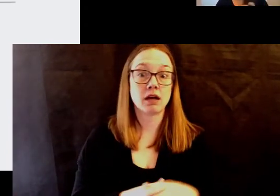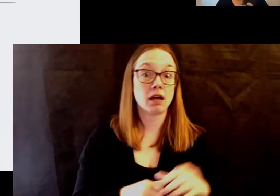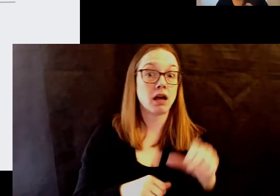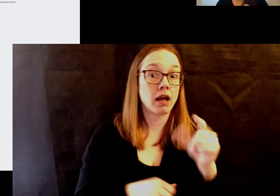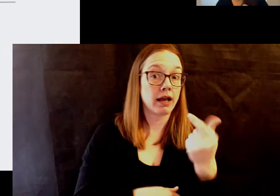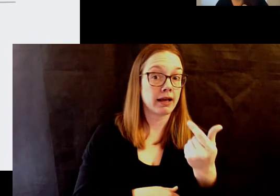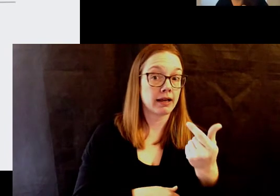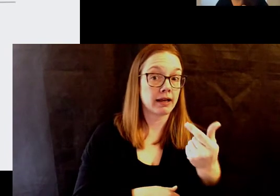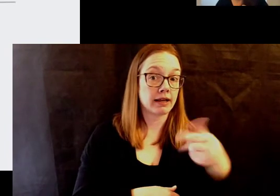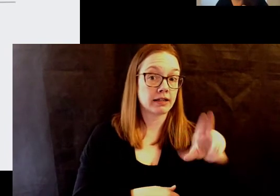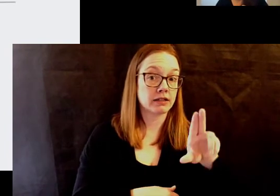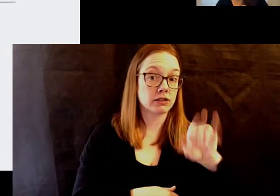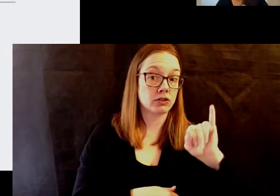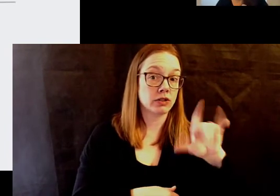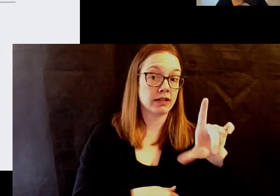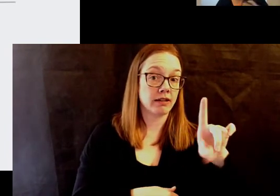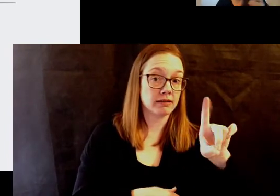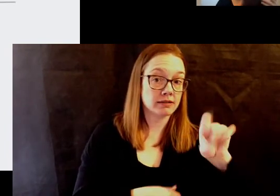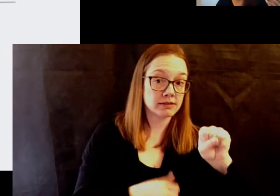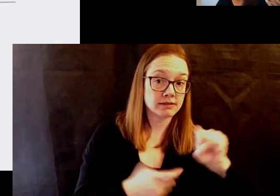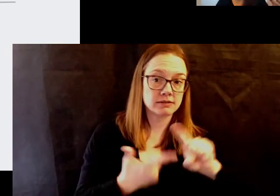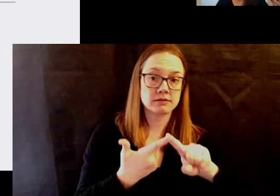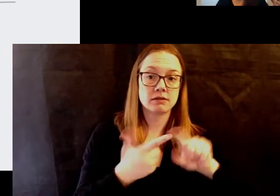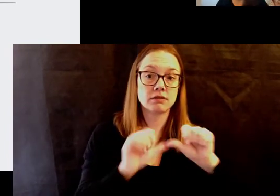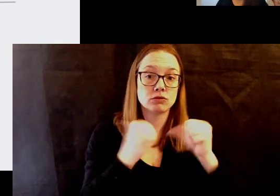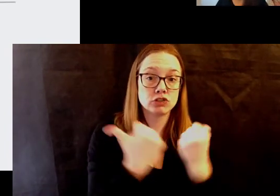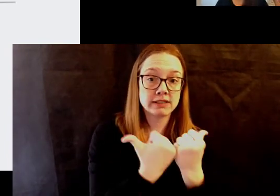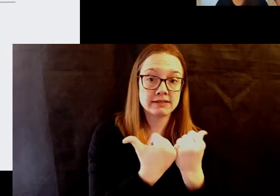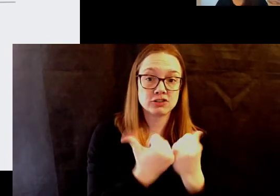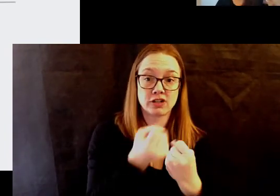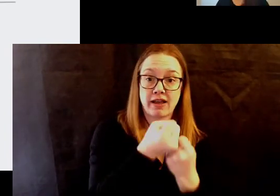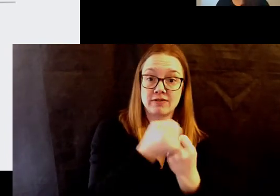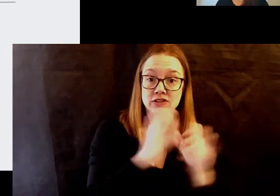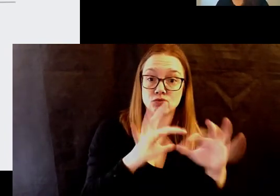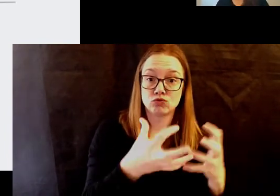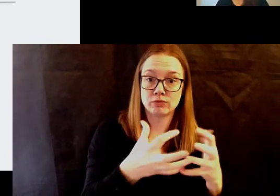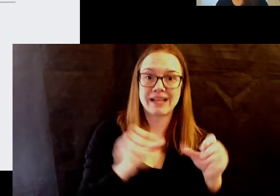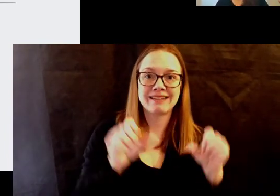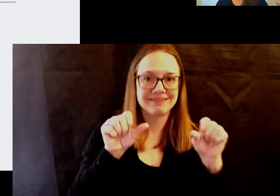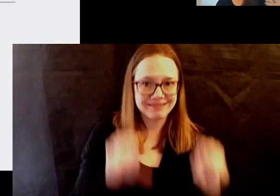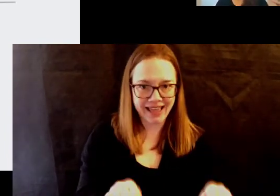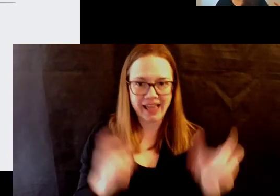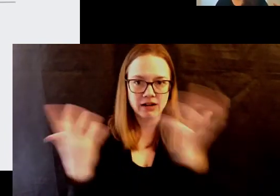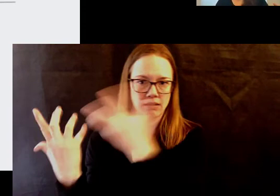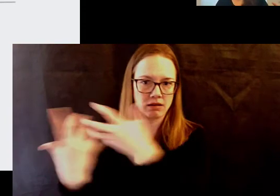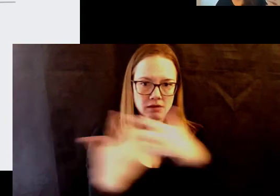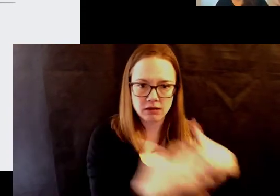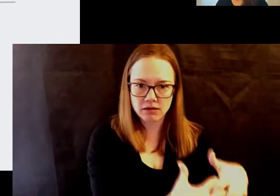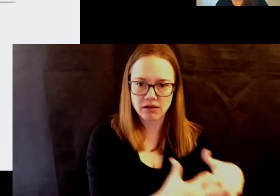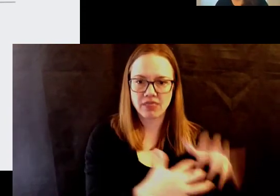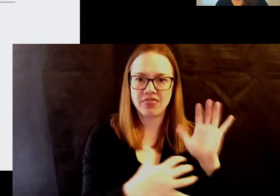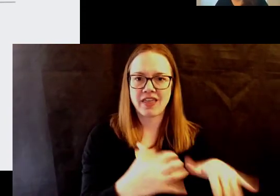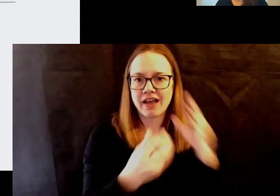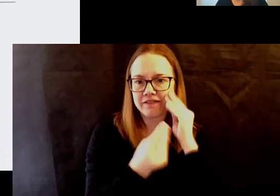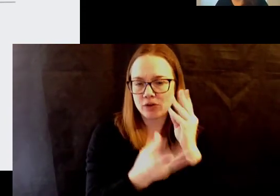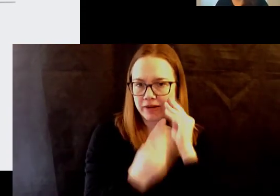pull that information together and can activate people to go and do something.